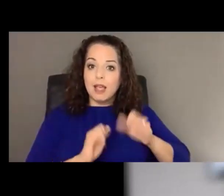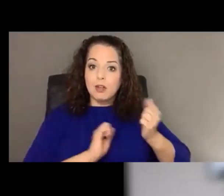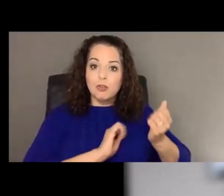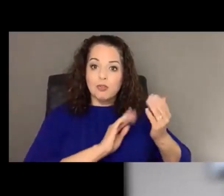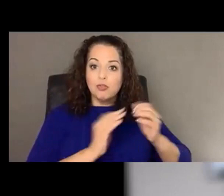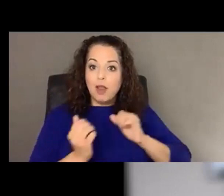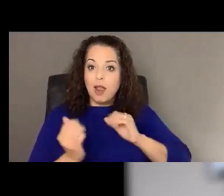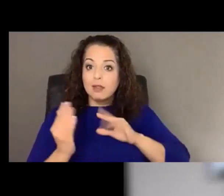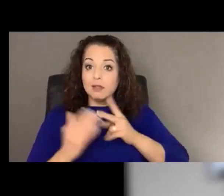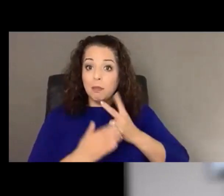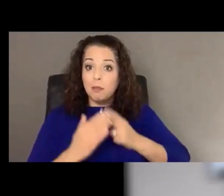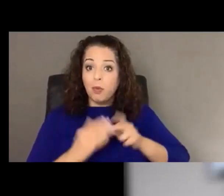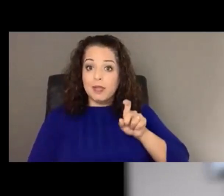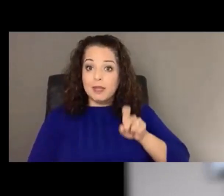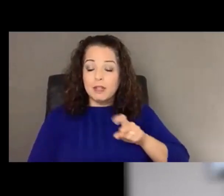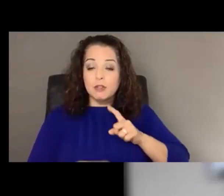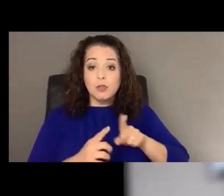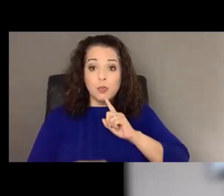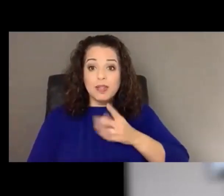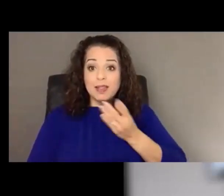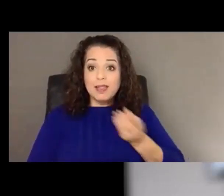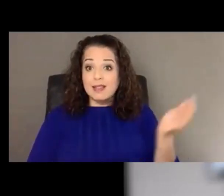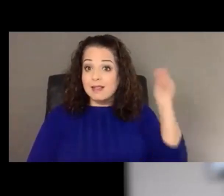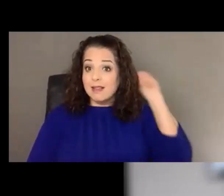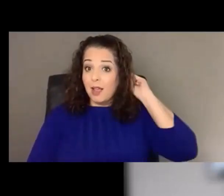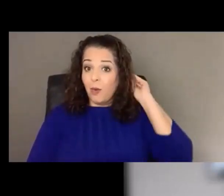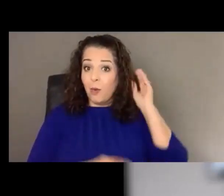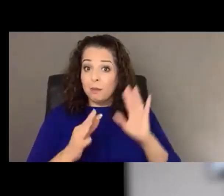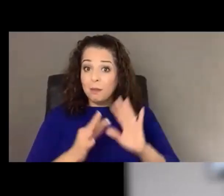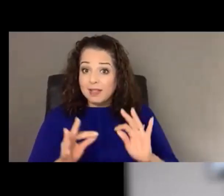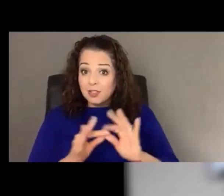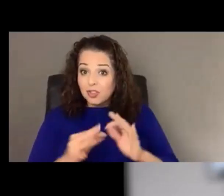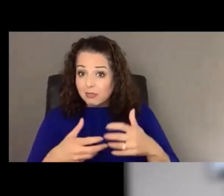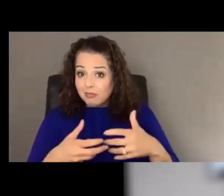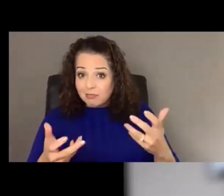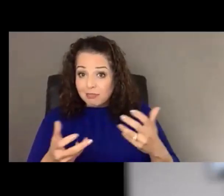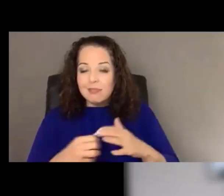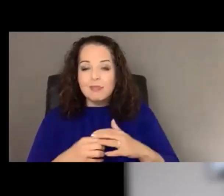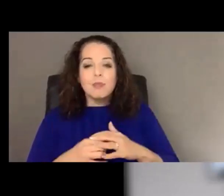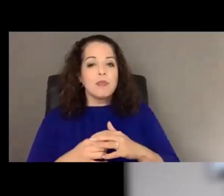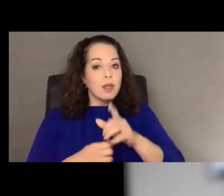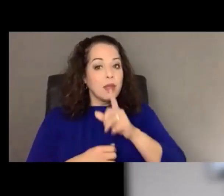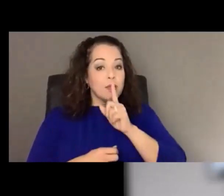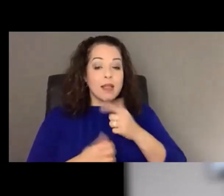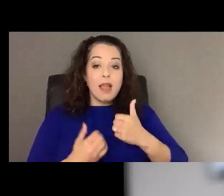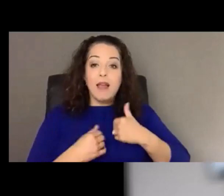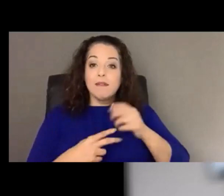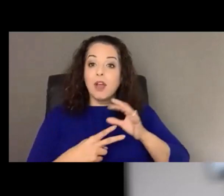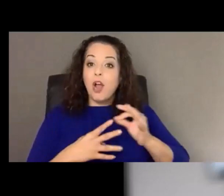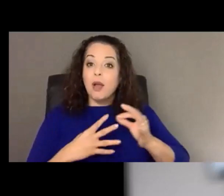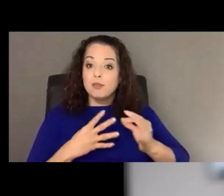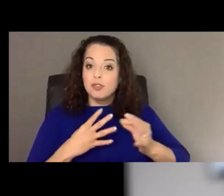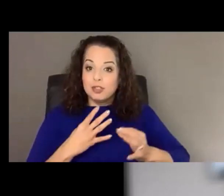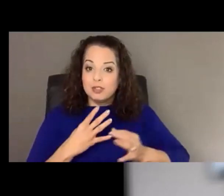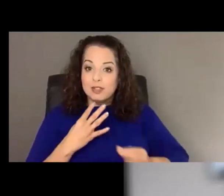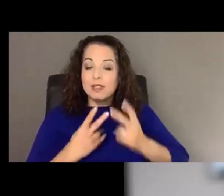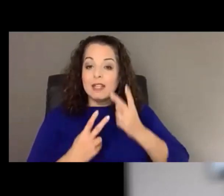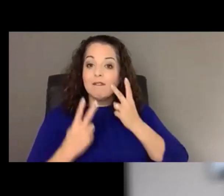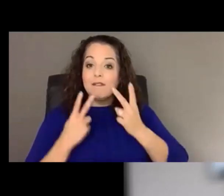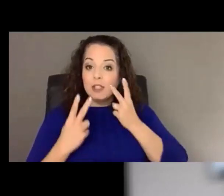So the take-home message is really that having options that are visual, that are graphical,